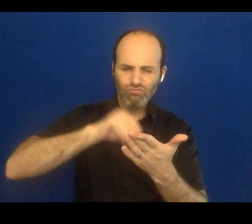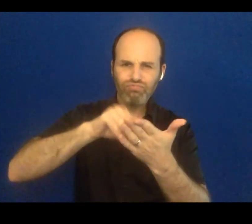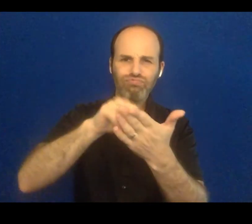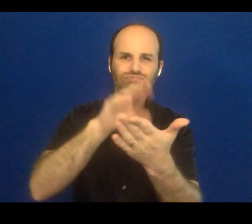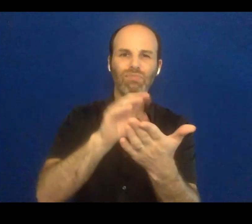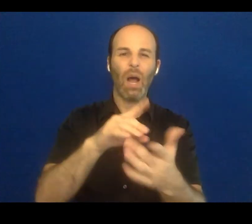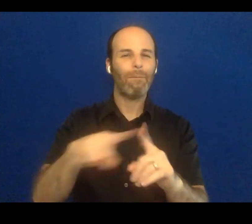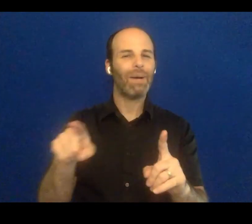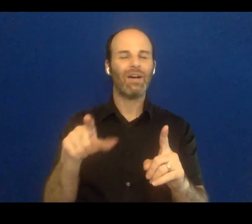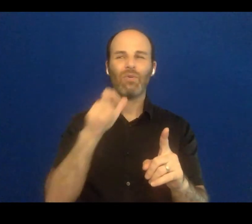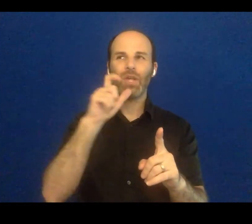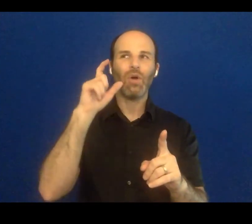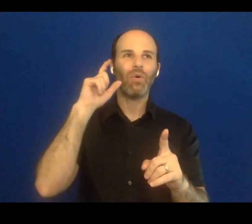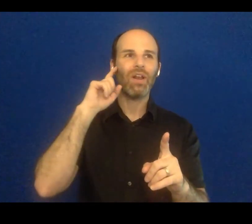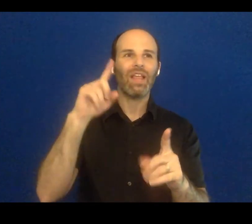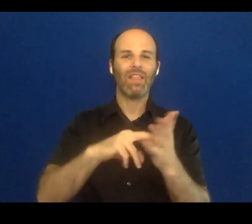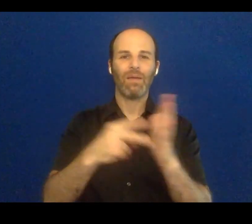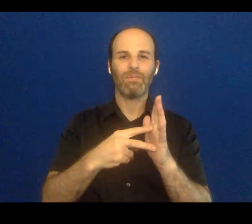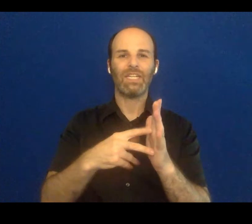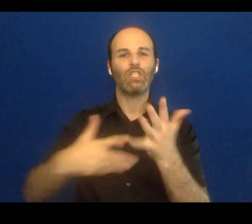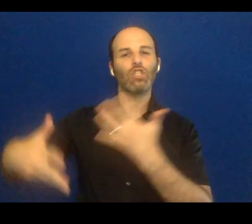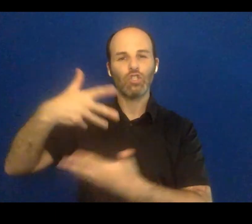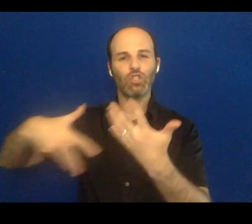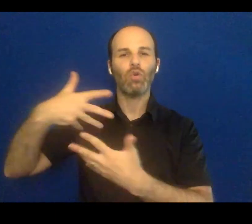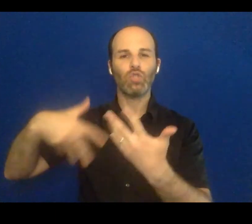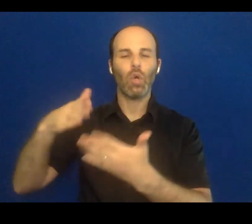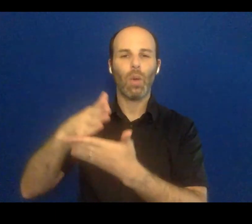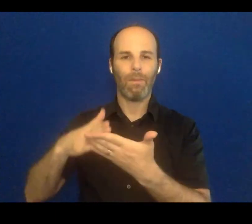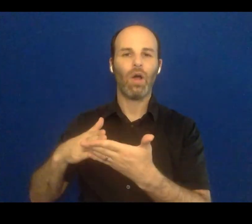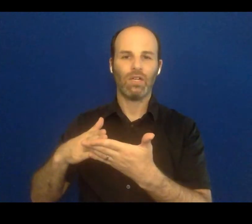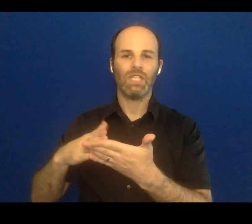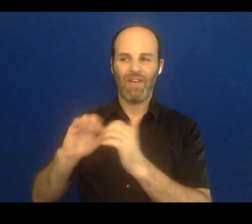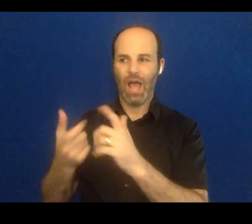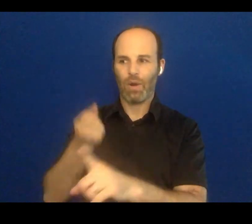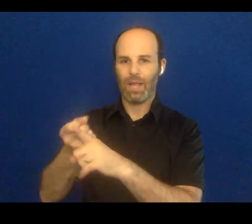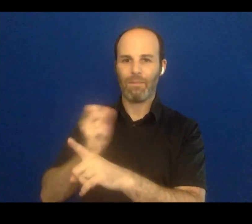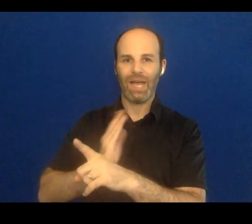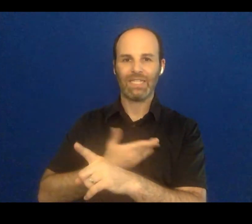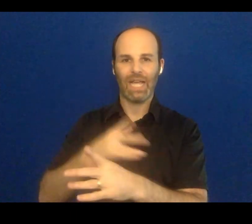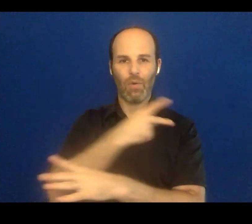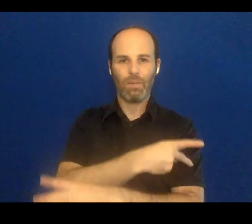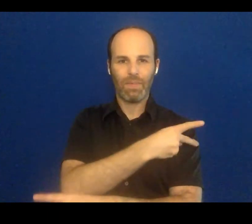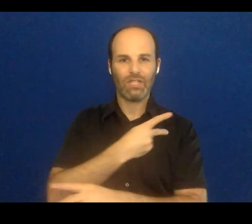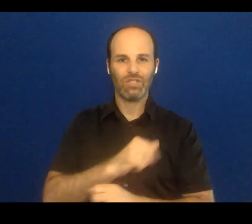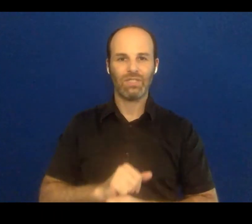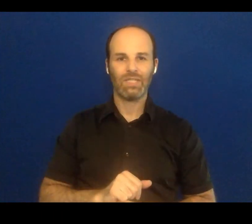THE SOCIAL ASPECTS OF HOW THIS AFFECTS OUR PATIENT'S HEALTH. SOMETIMES WHEN PEOPLE COME IN,